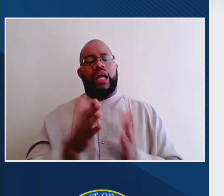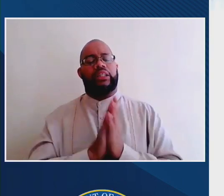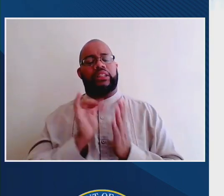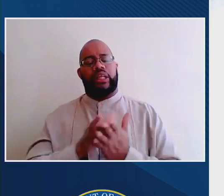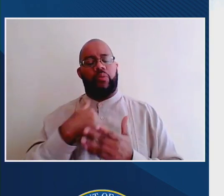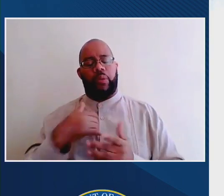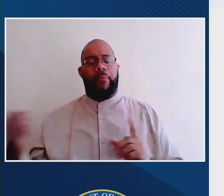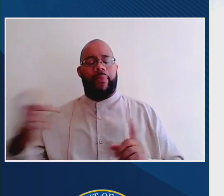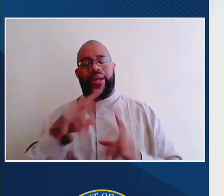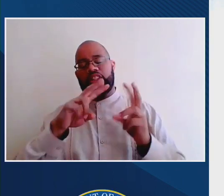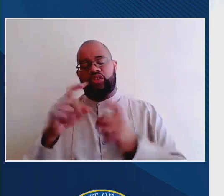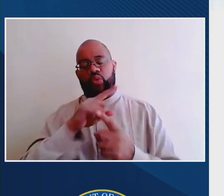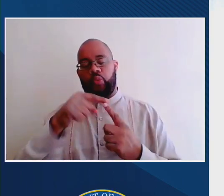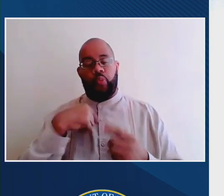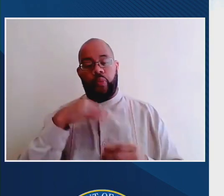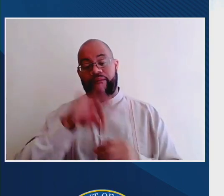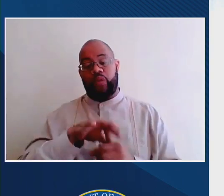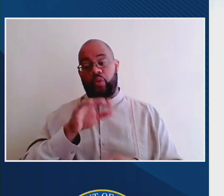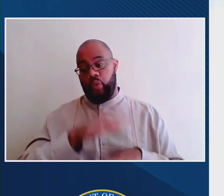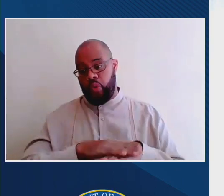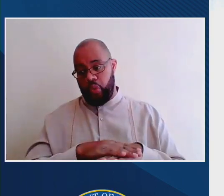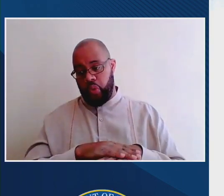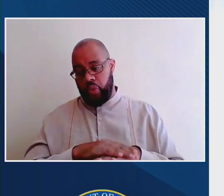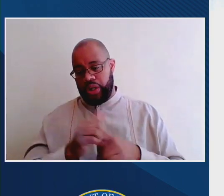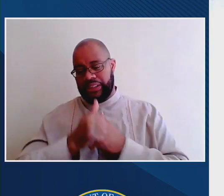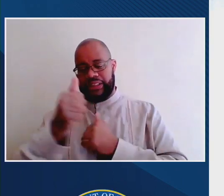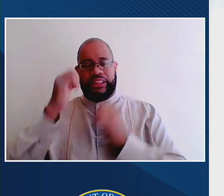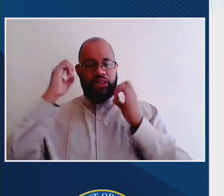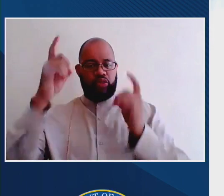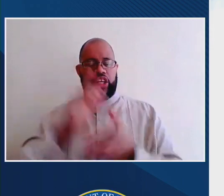when we vote on the distance education proposal.